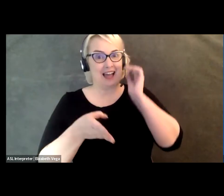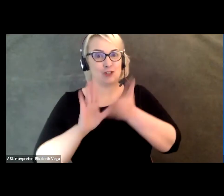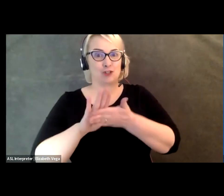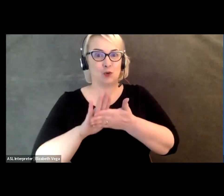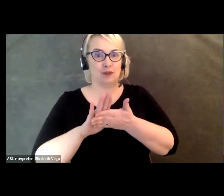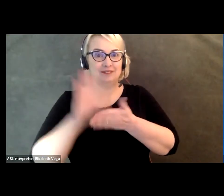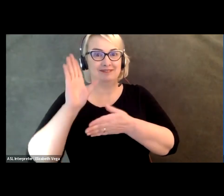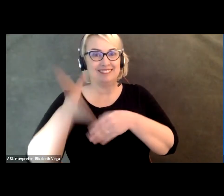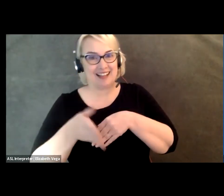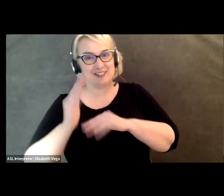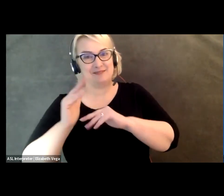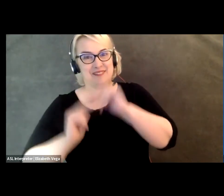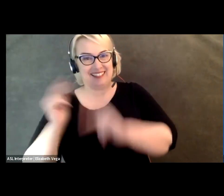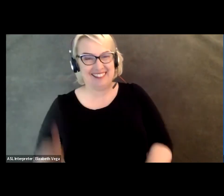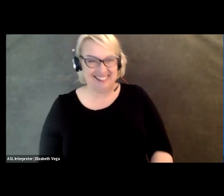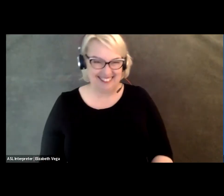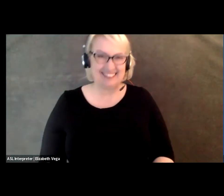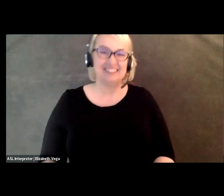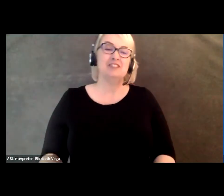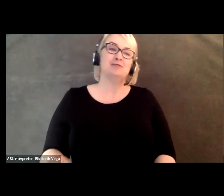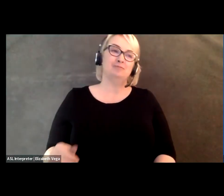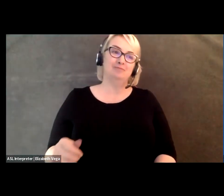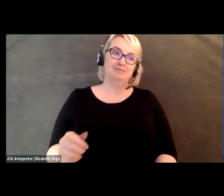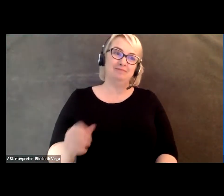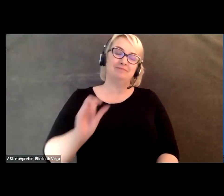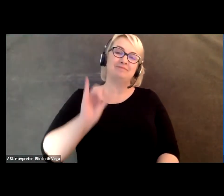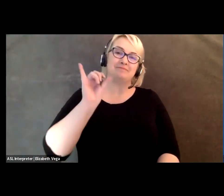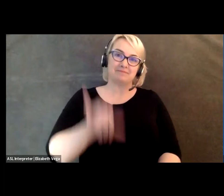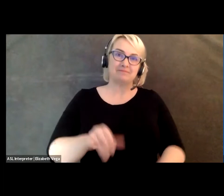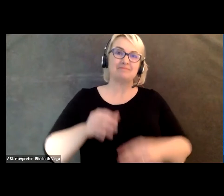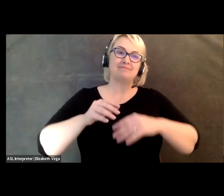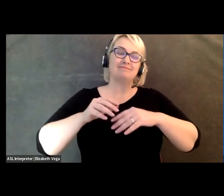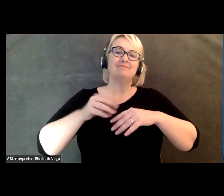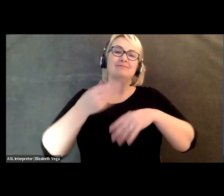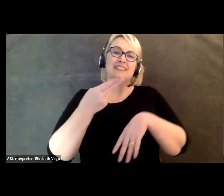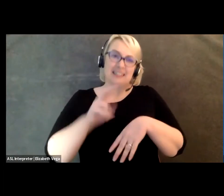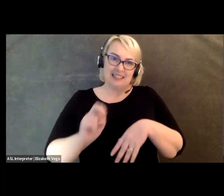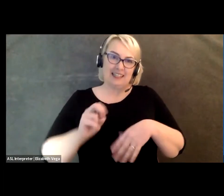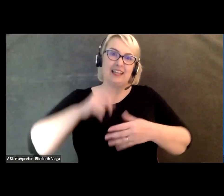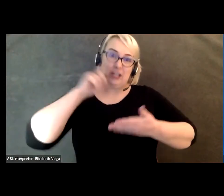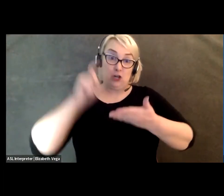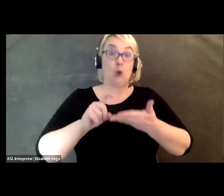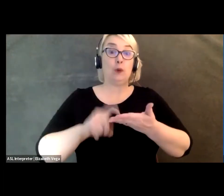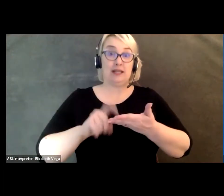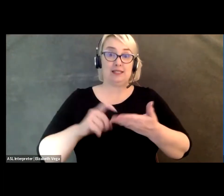Walking past my office every day, he noticed I did a lot of captioned video calls.